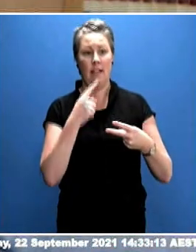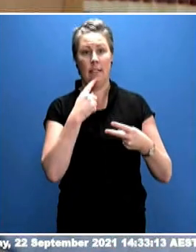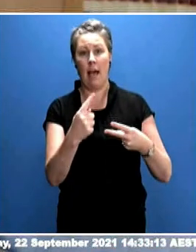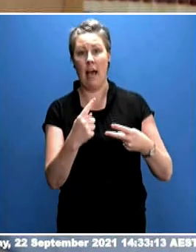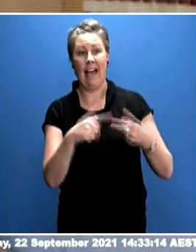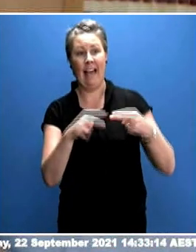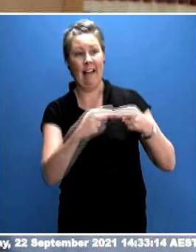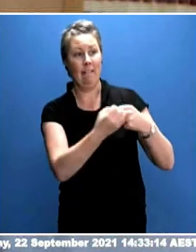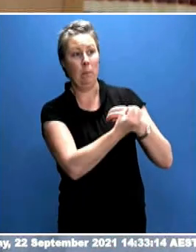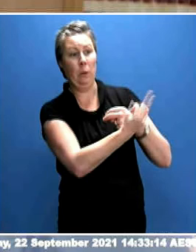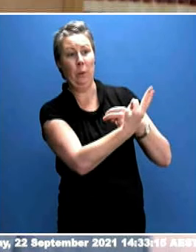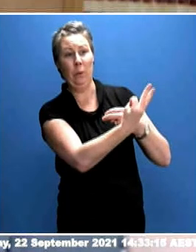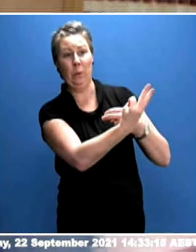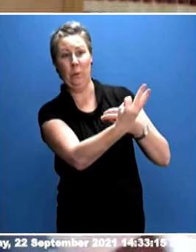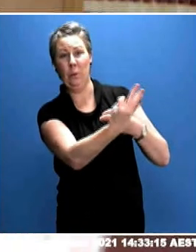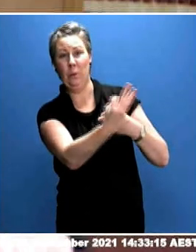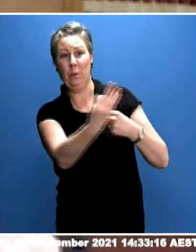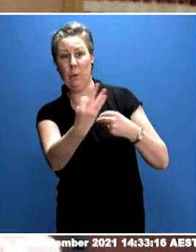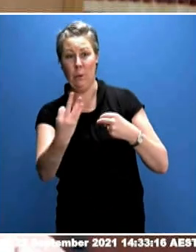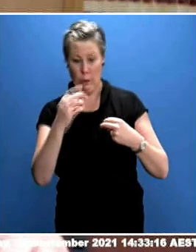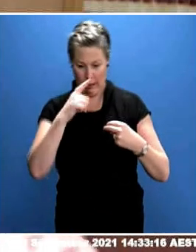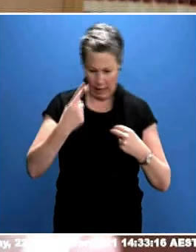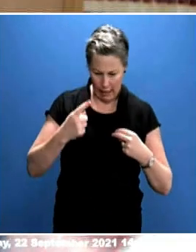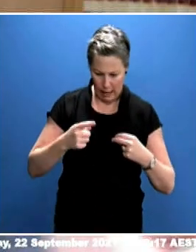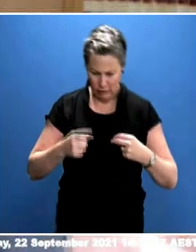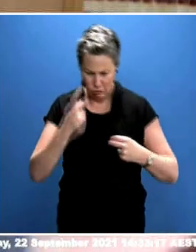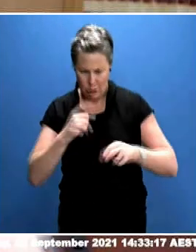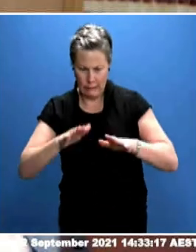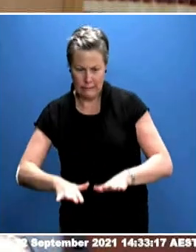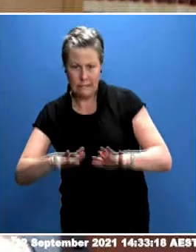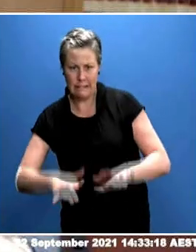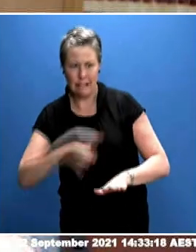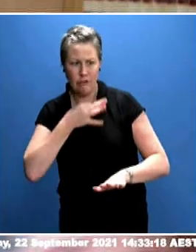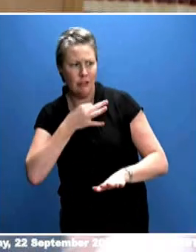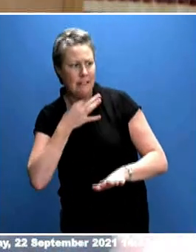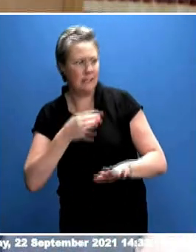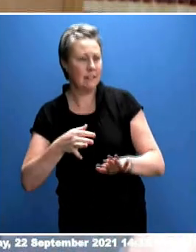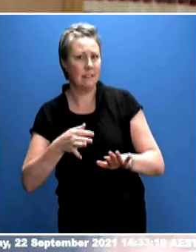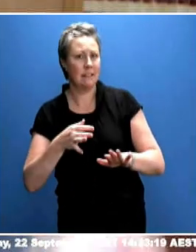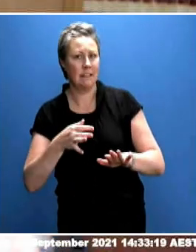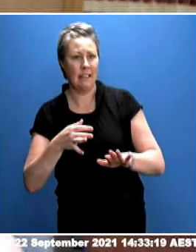suitable way to manage that risk and ensure the child receives the care the child needs.